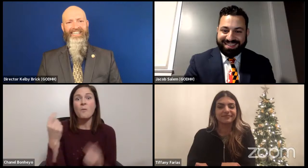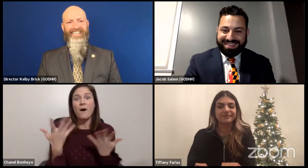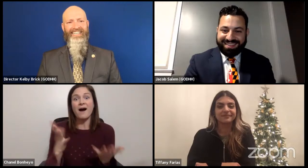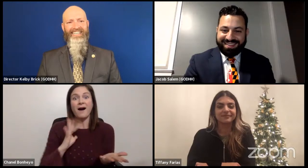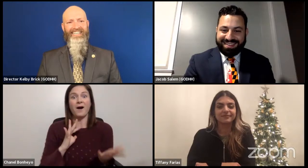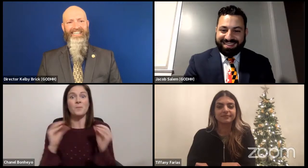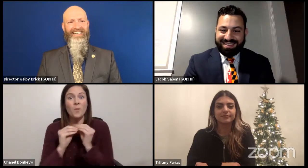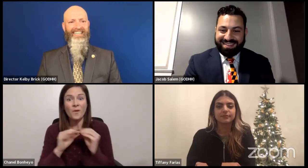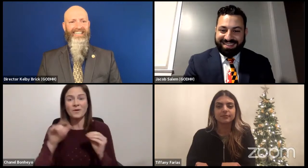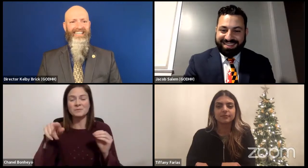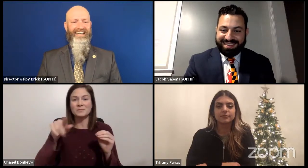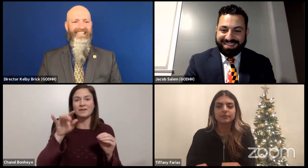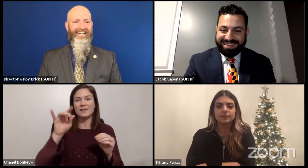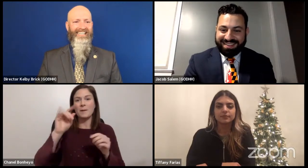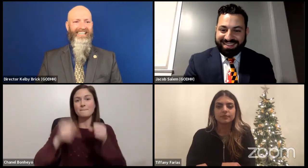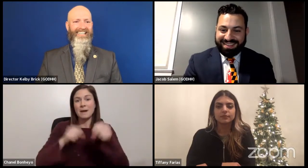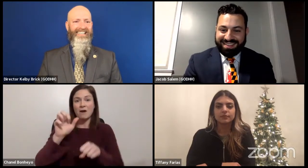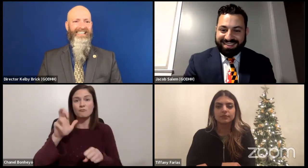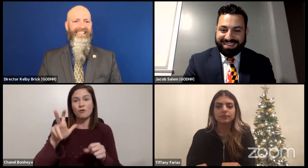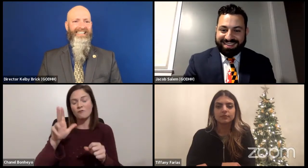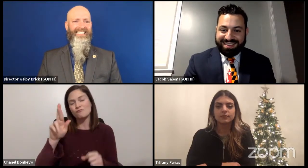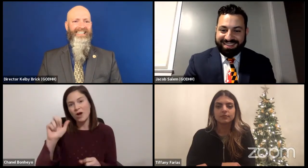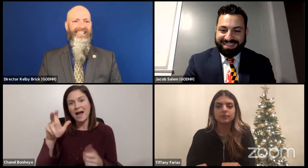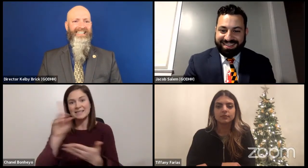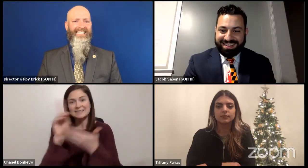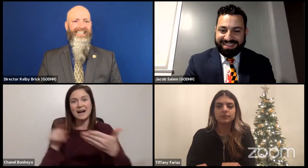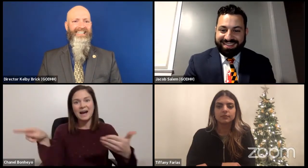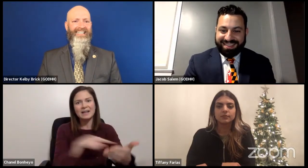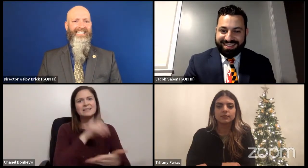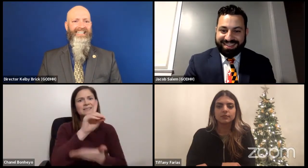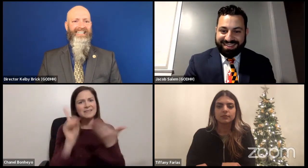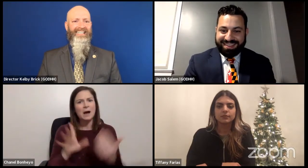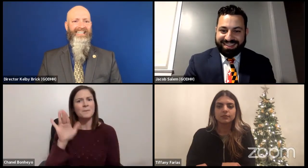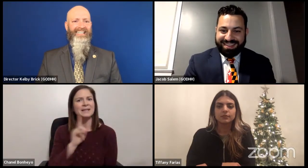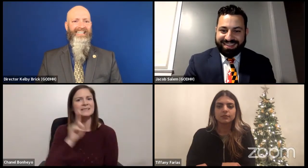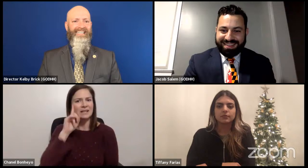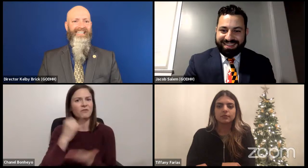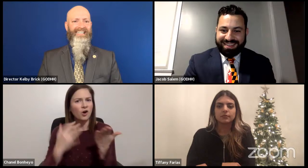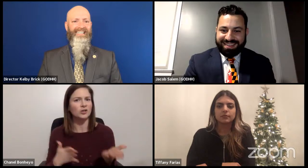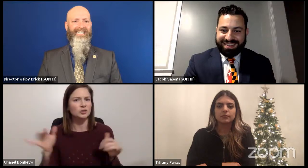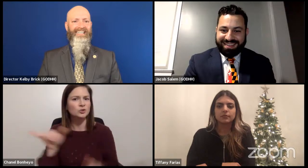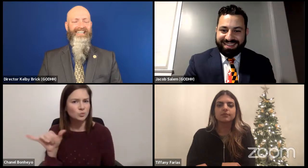us throughout this. What's even more exciting is that the bike rack design was designed